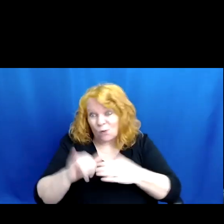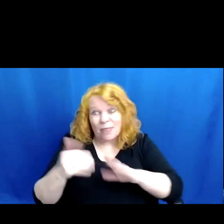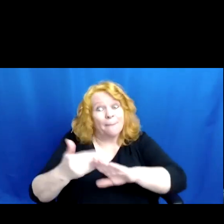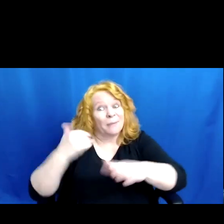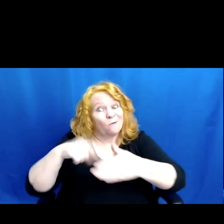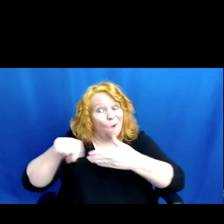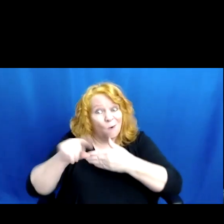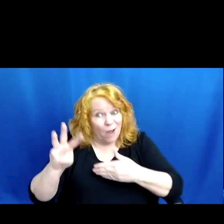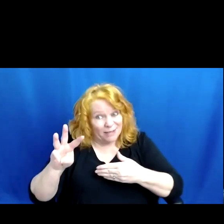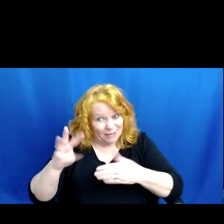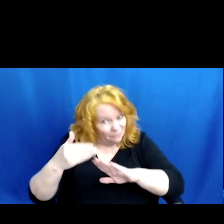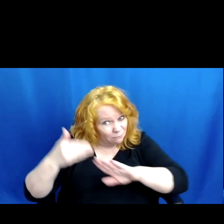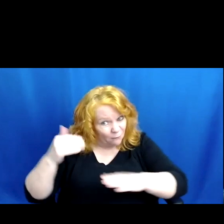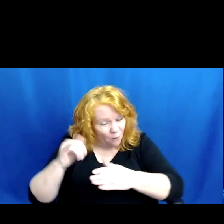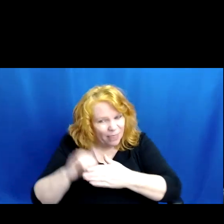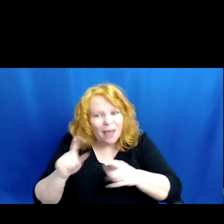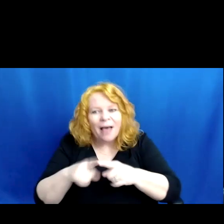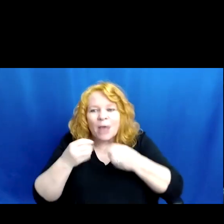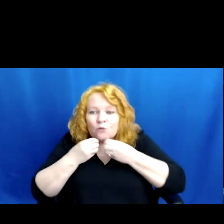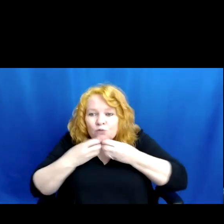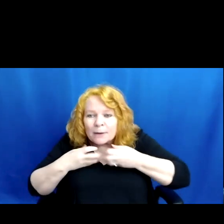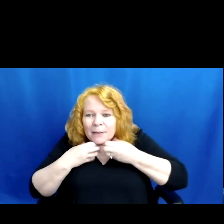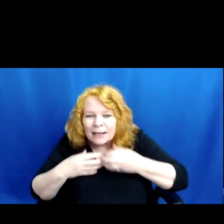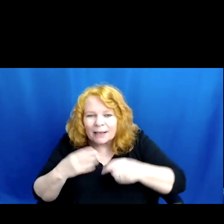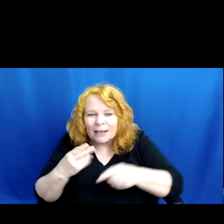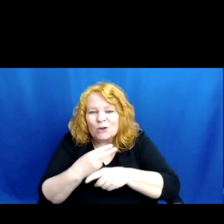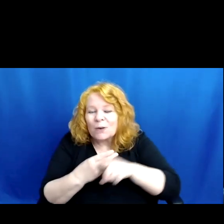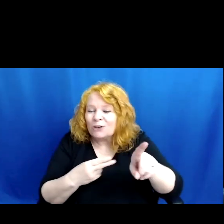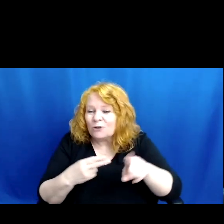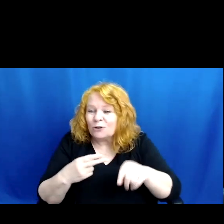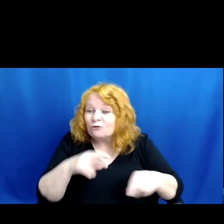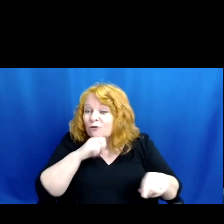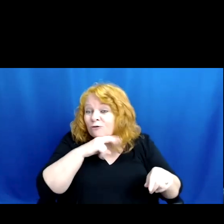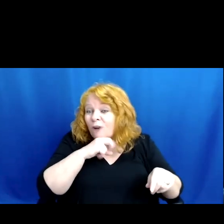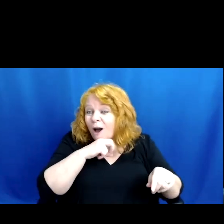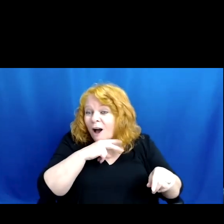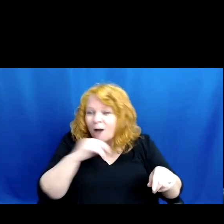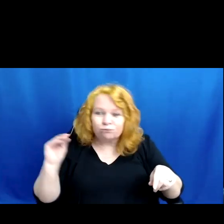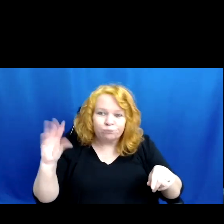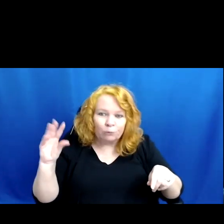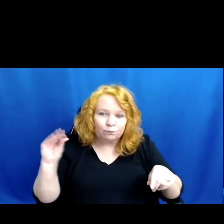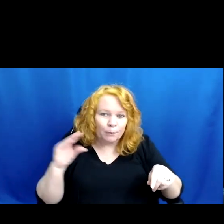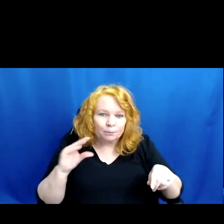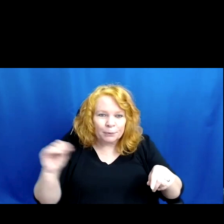when I am doing the ribbiting you can have your little frog ready to go. Here’s the little frog.